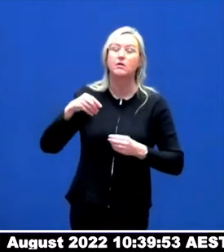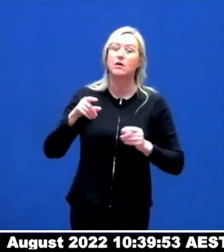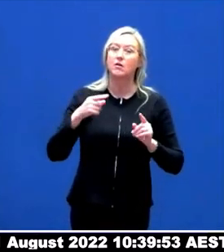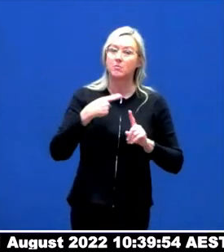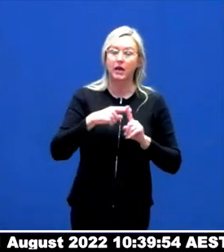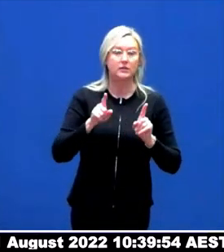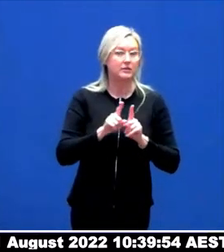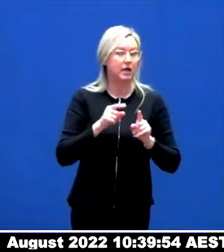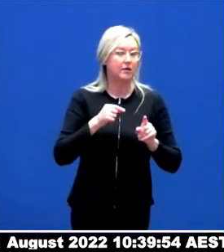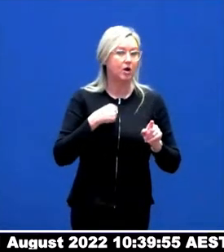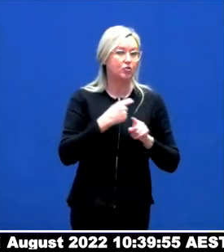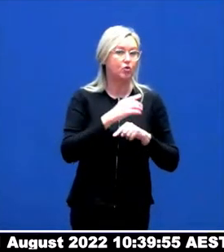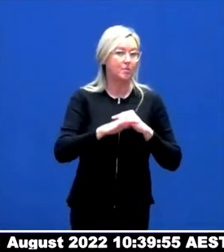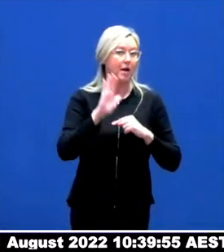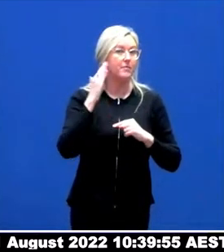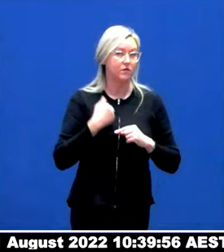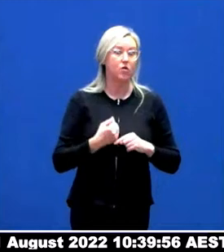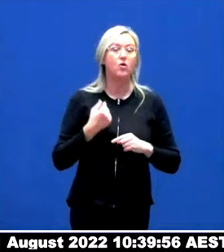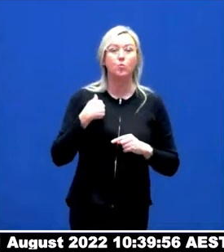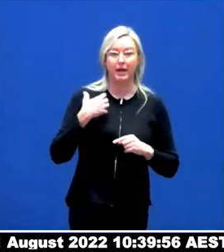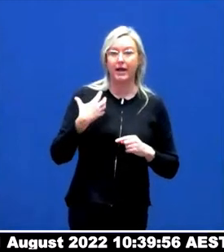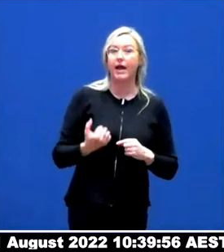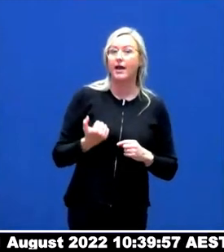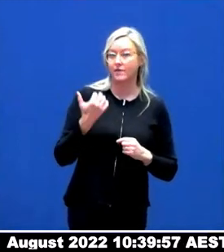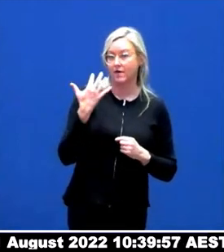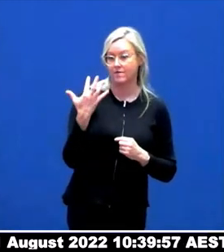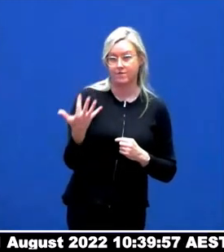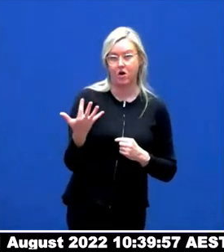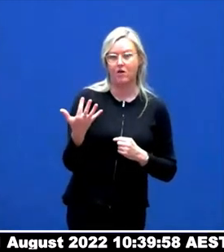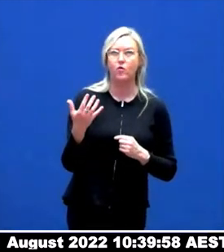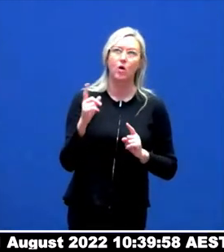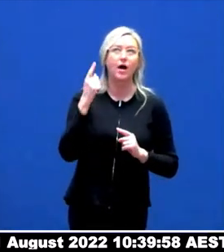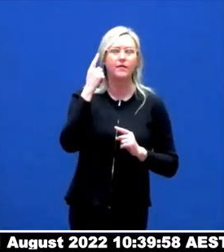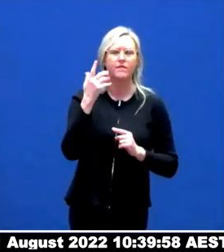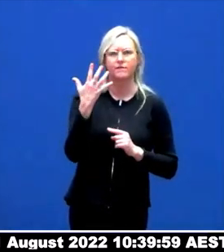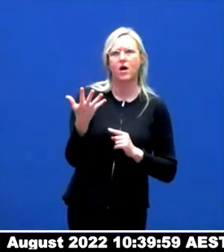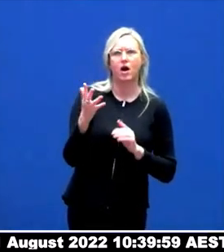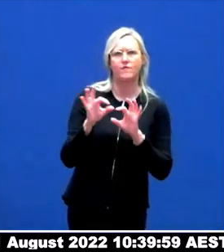there were five organisations that I'm aware of that were part of the consultation process